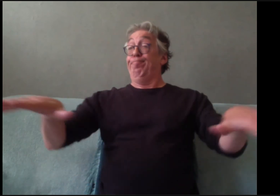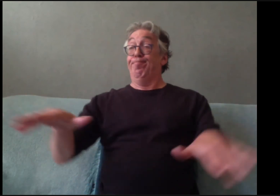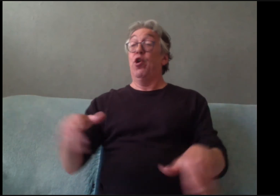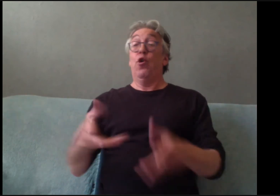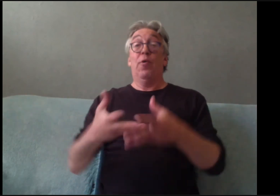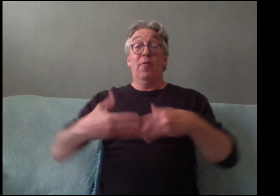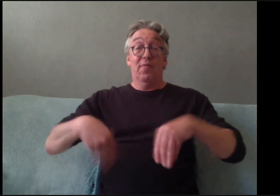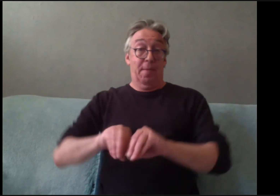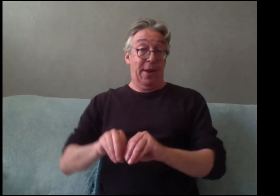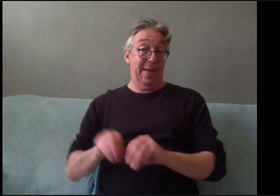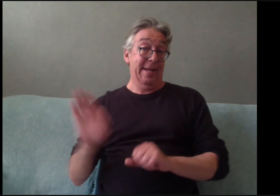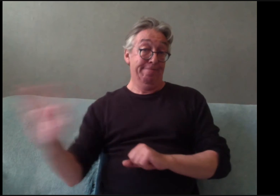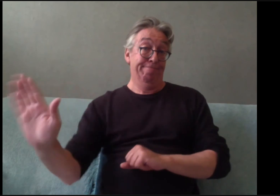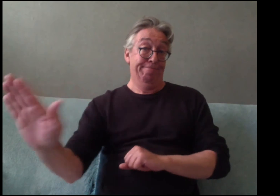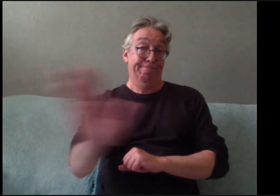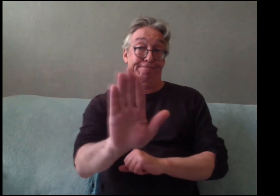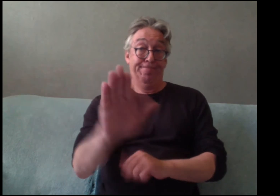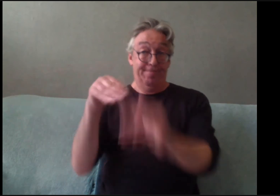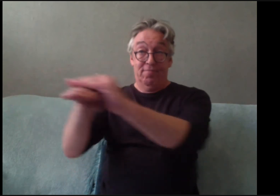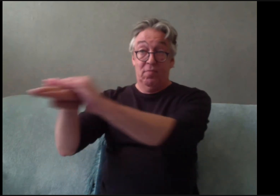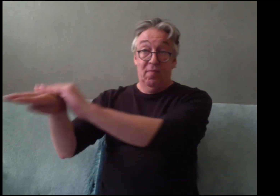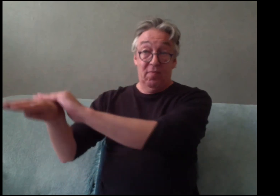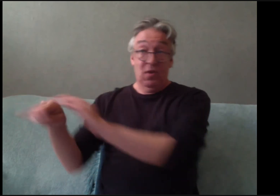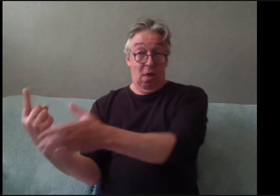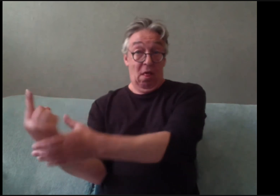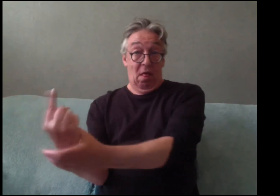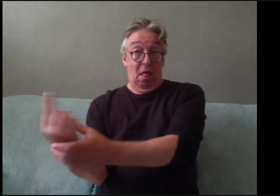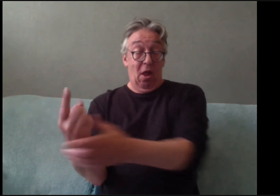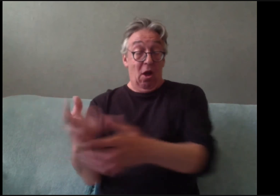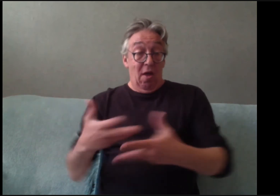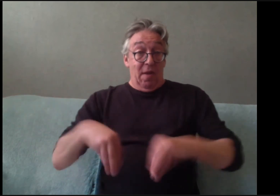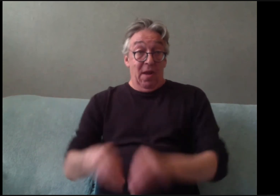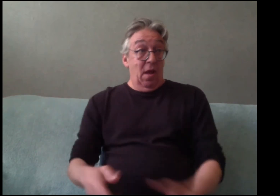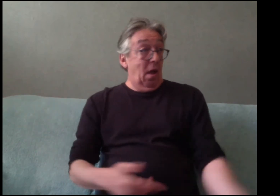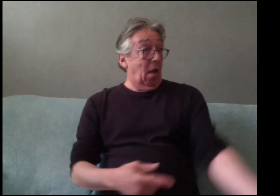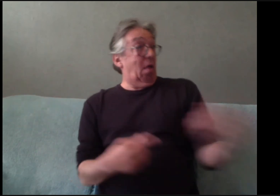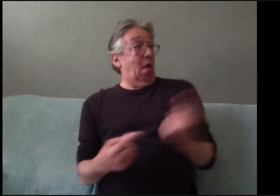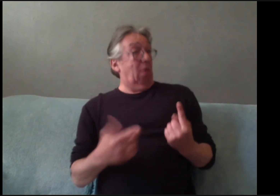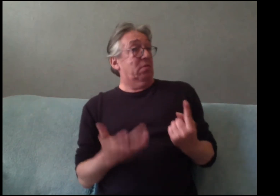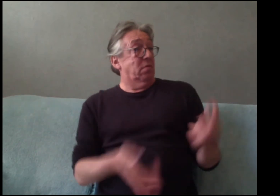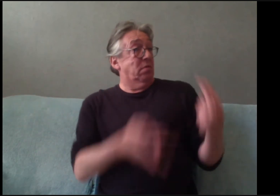and to support families at this difficult time.